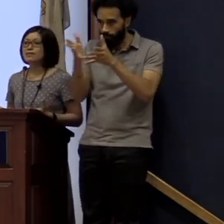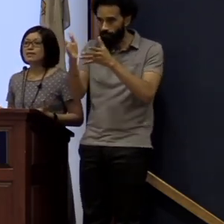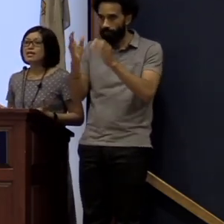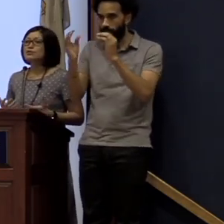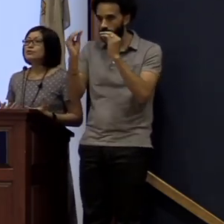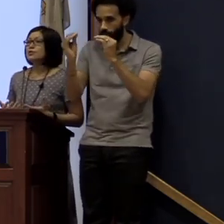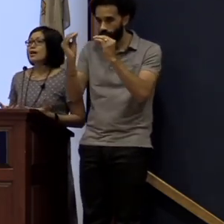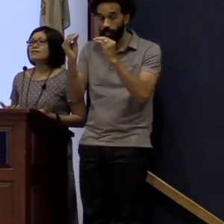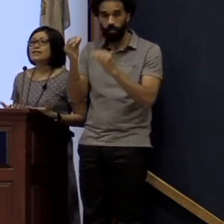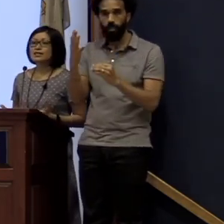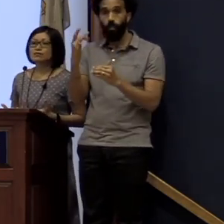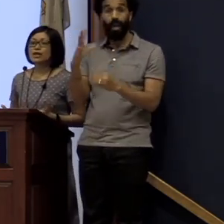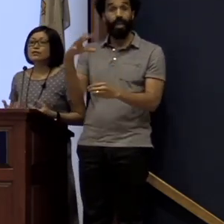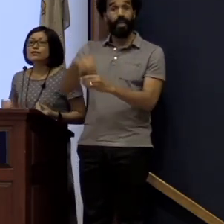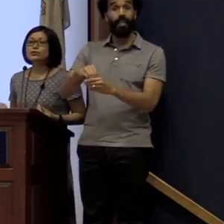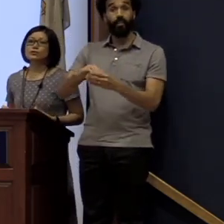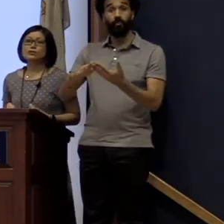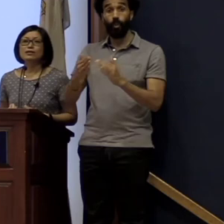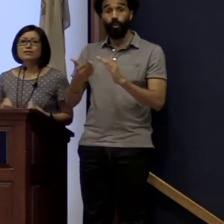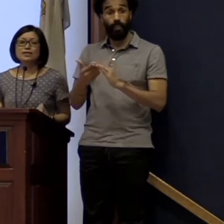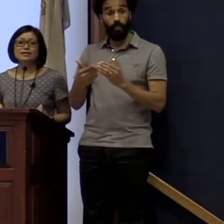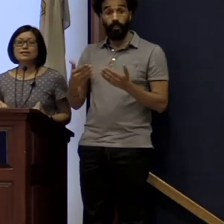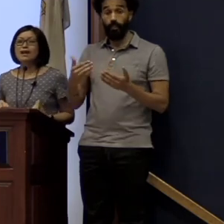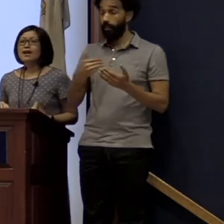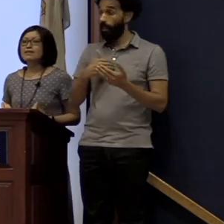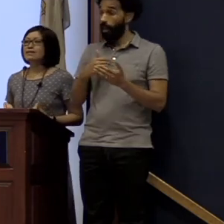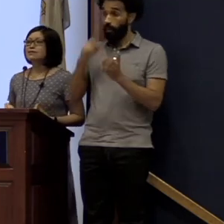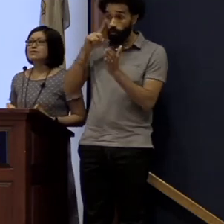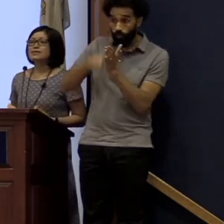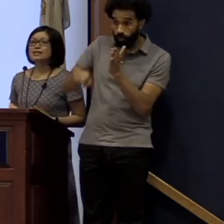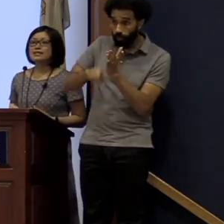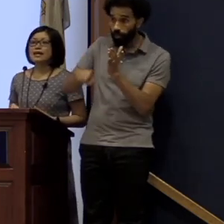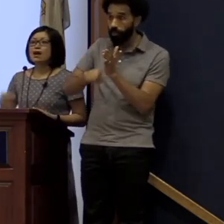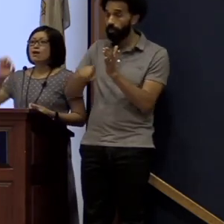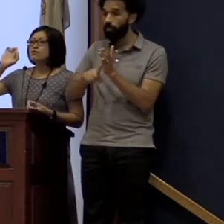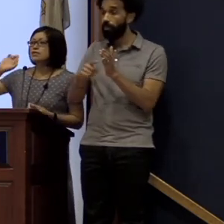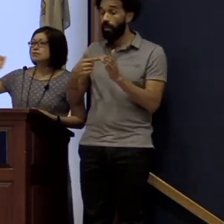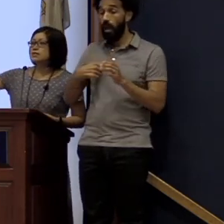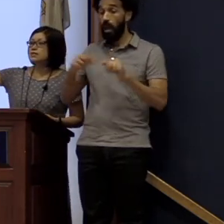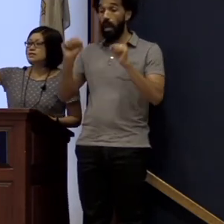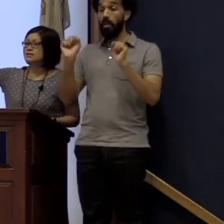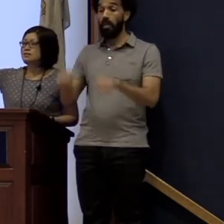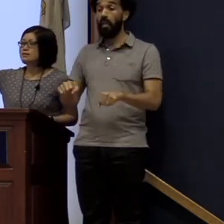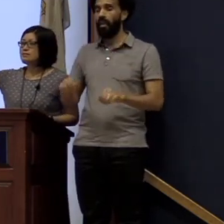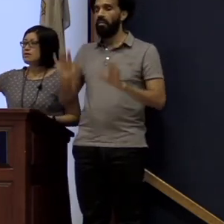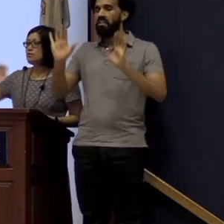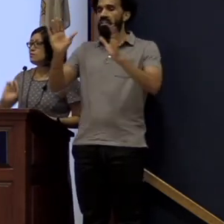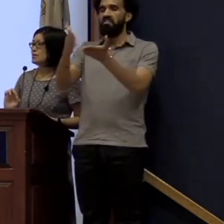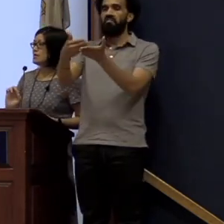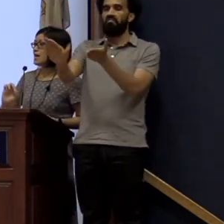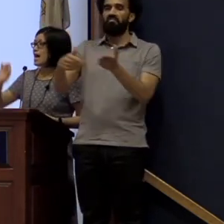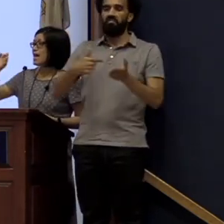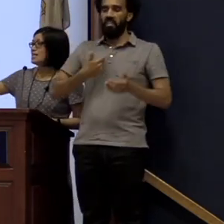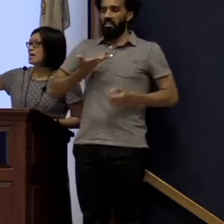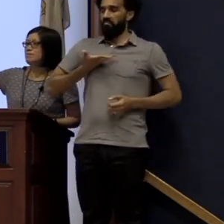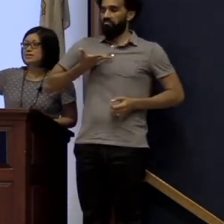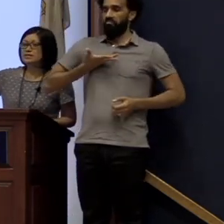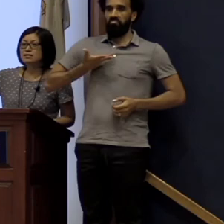You do not have the luxury and nor should you I don't think it's ethical just saying Oh this piece belongs to me and that piece is